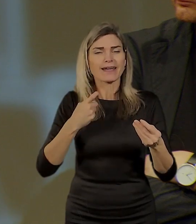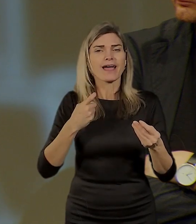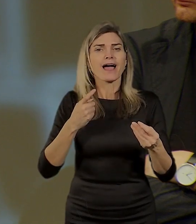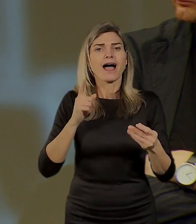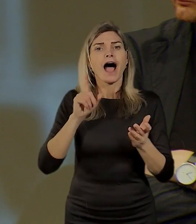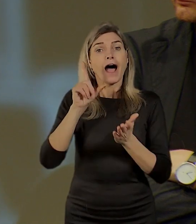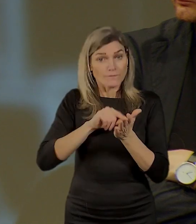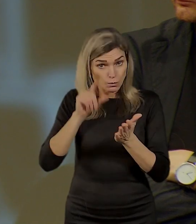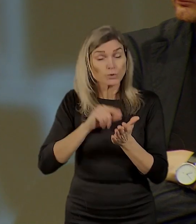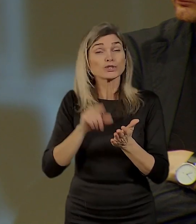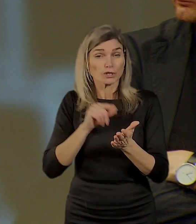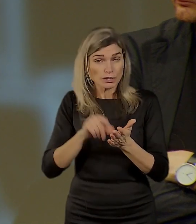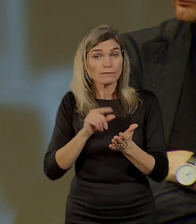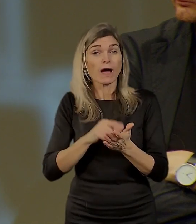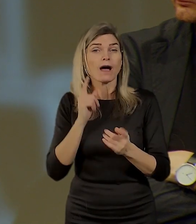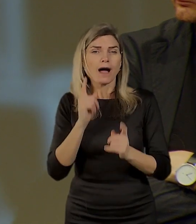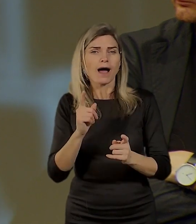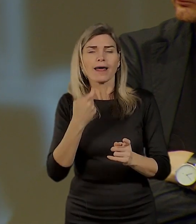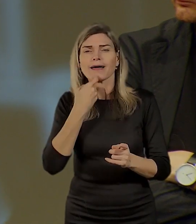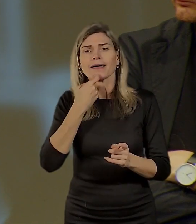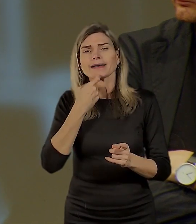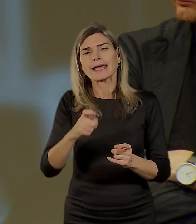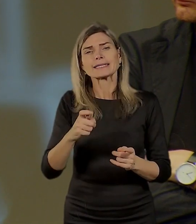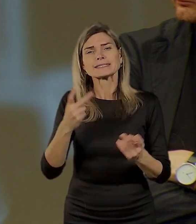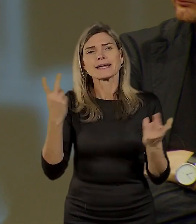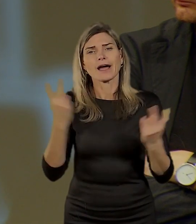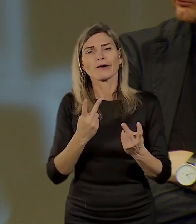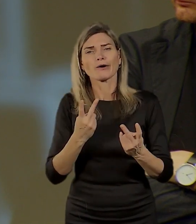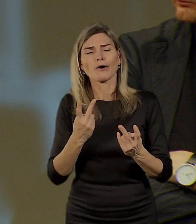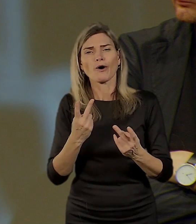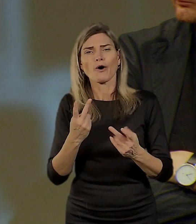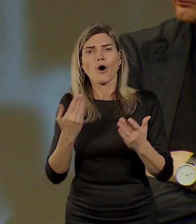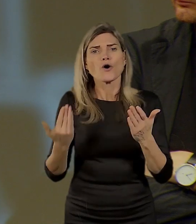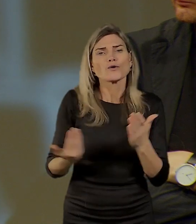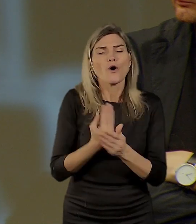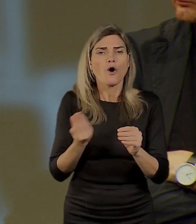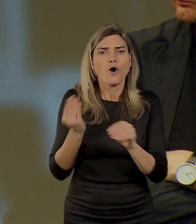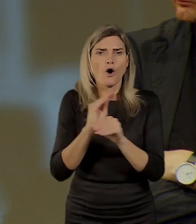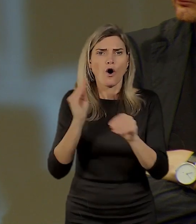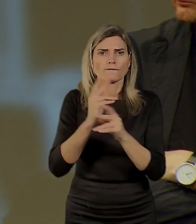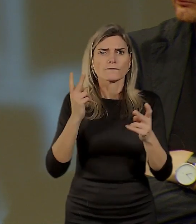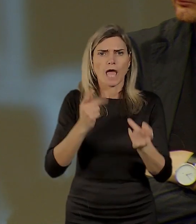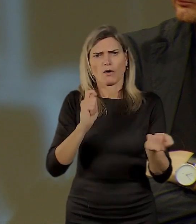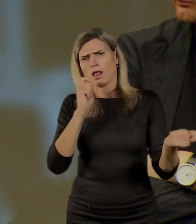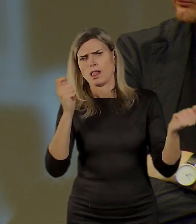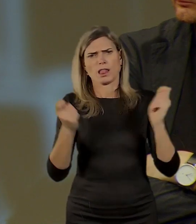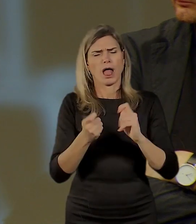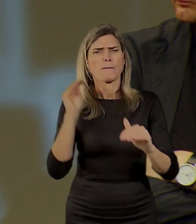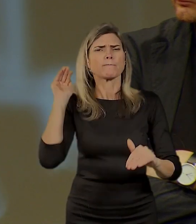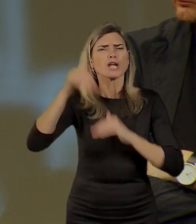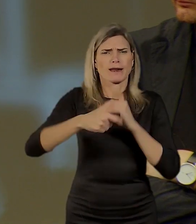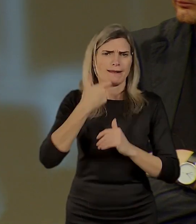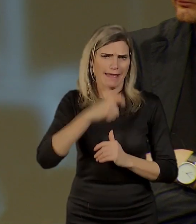And so that the new citizens and the original citizens understand each other.